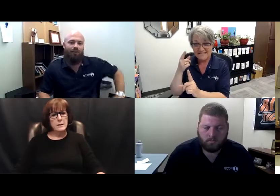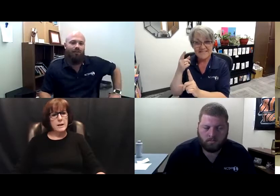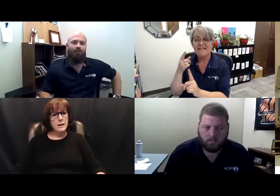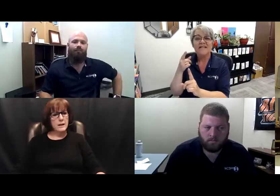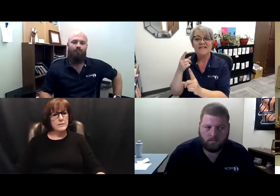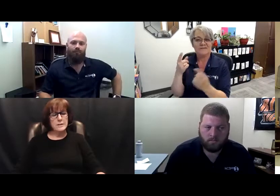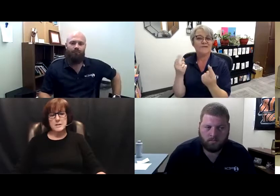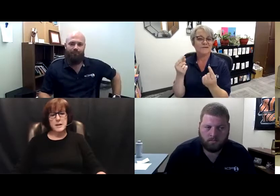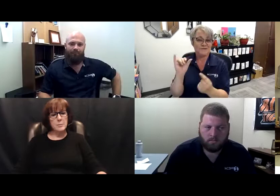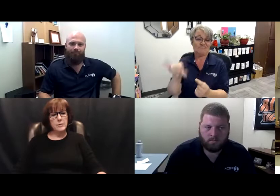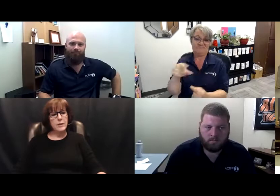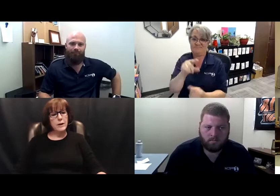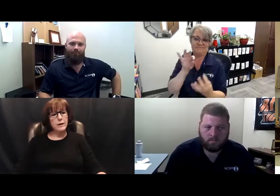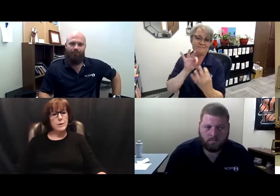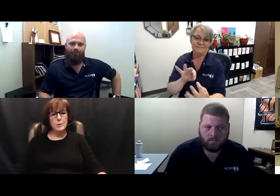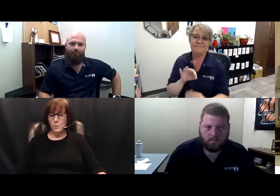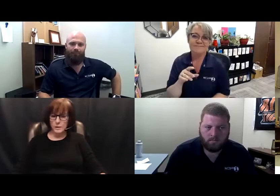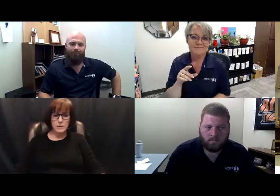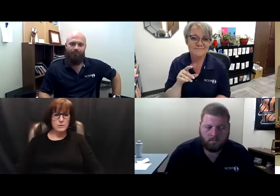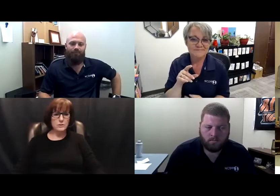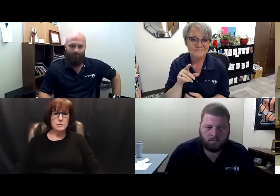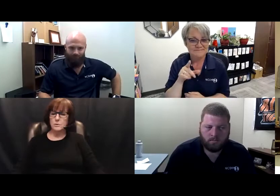And if it doesn't happen there what can you do.